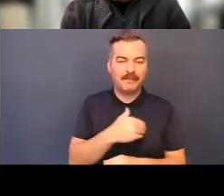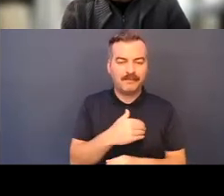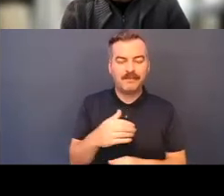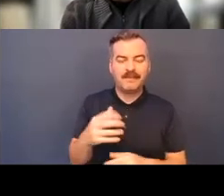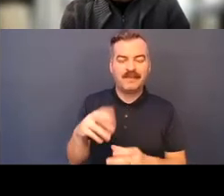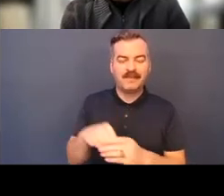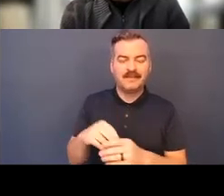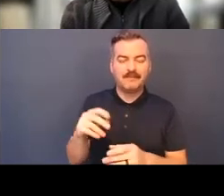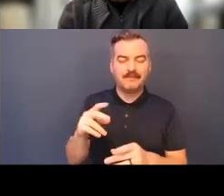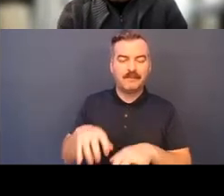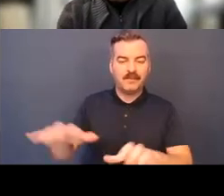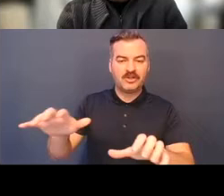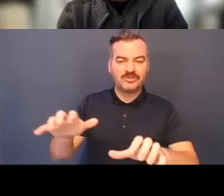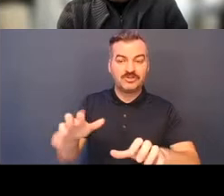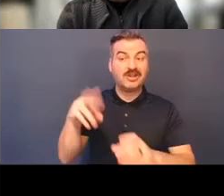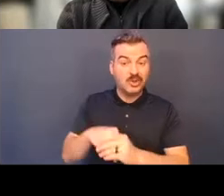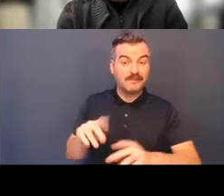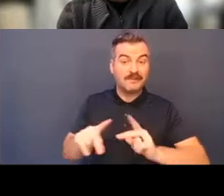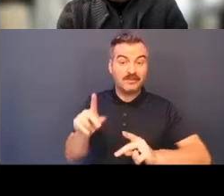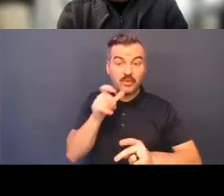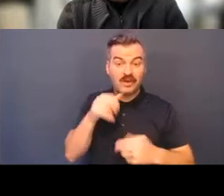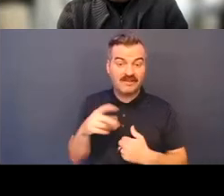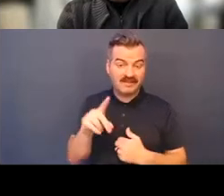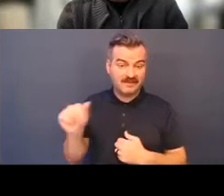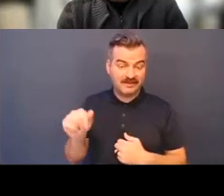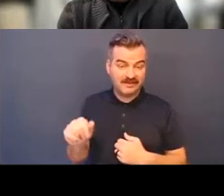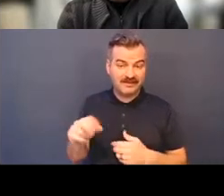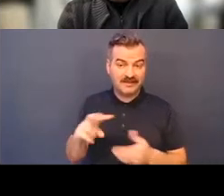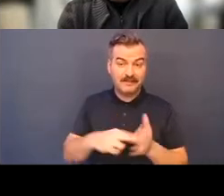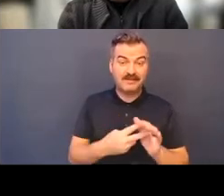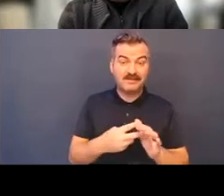15:42:22 disabilities, input in other word is, it is only on arrival into a space defined